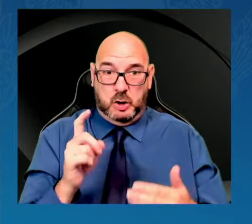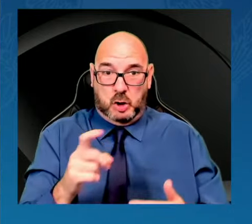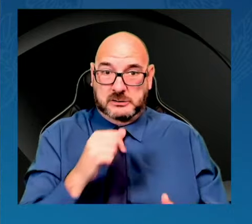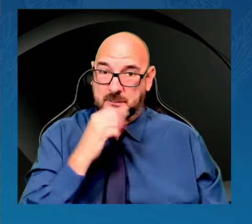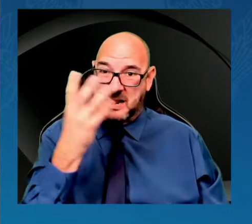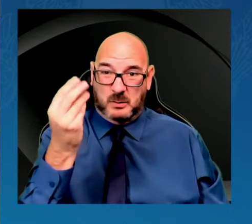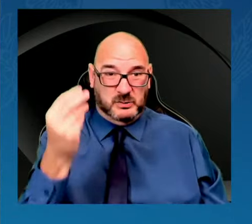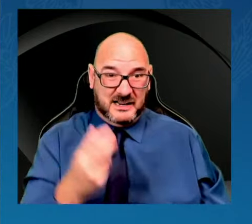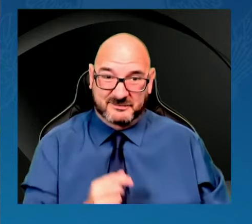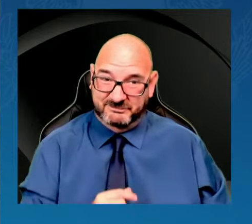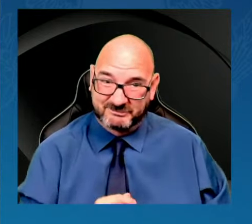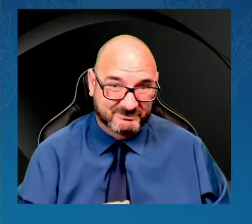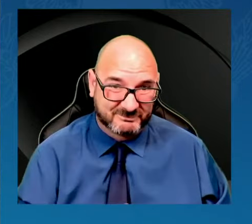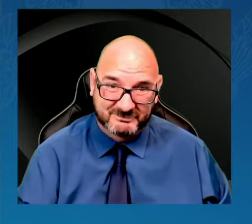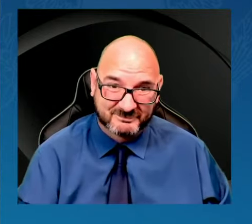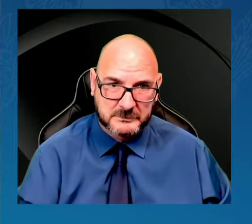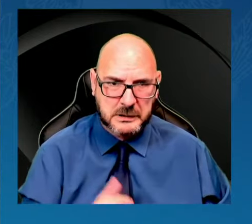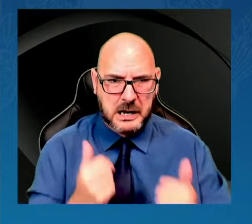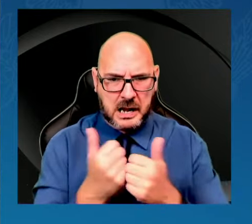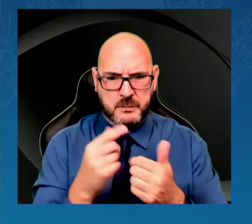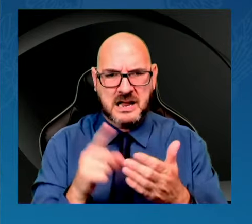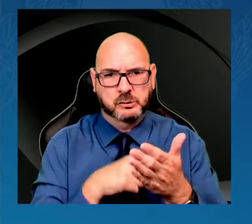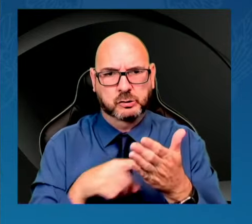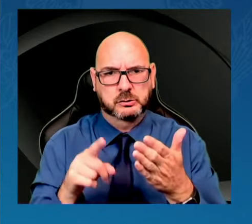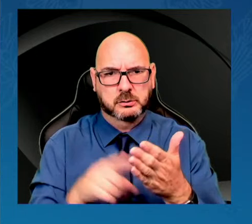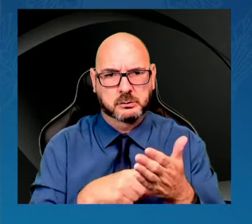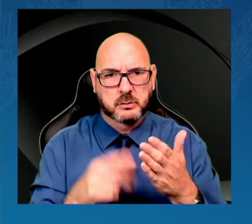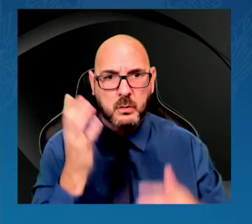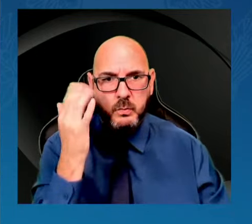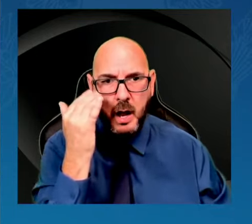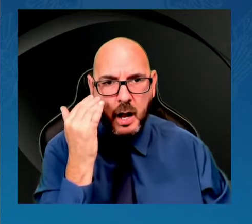because of how unsafe our climate is.